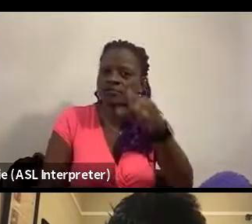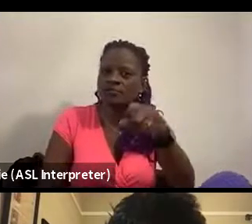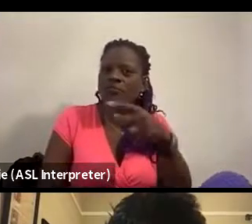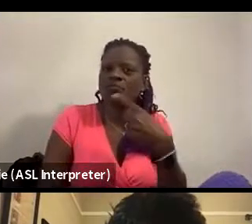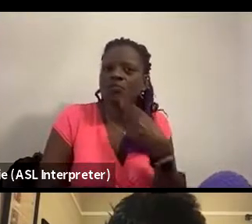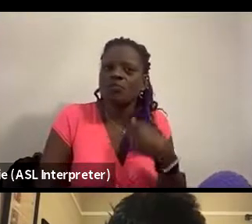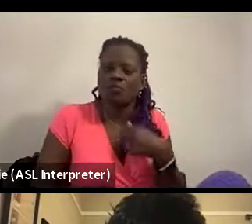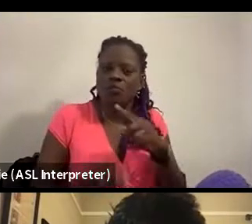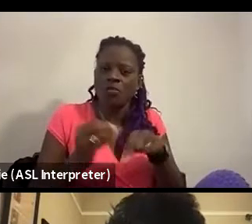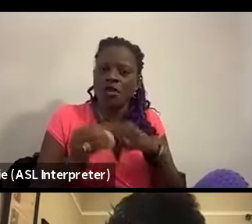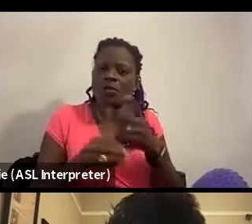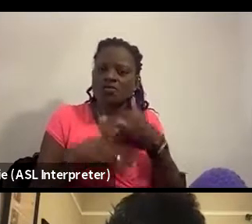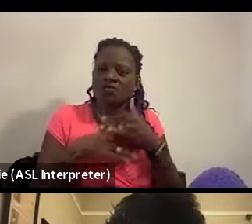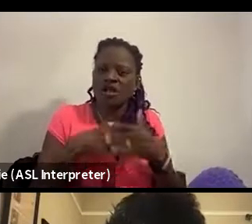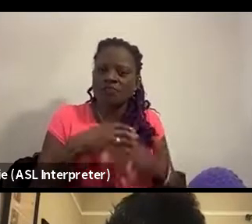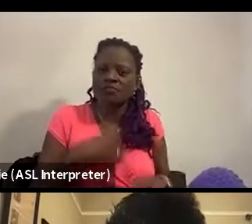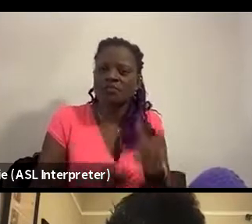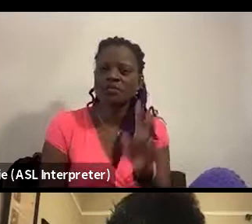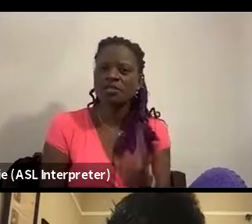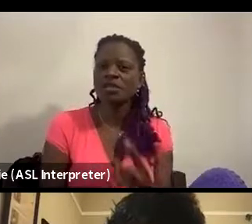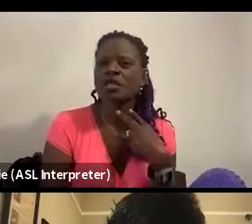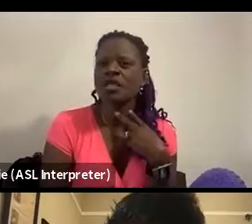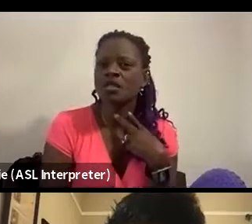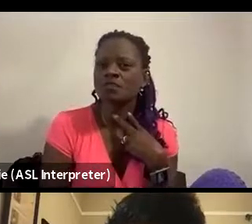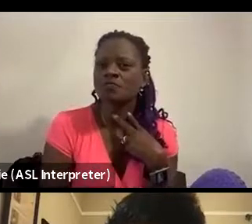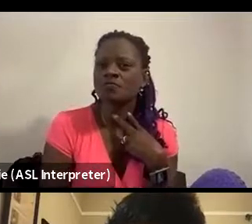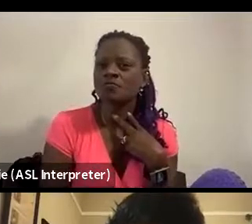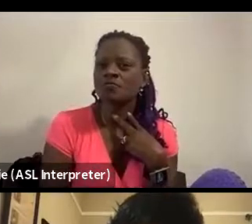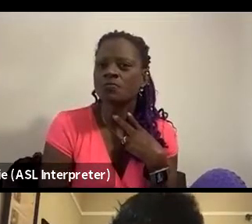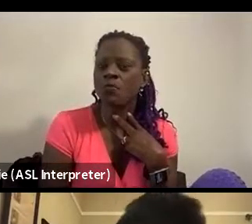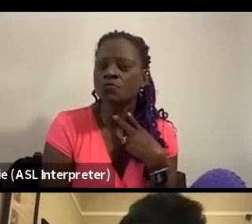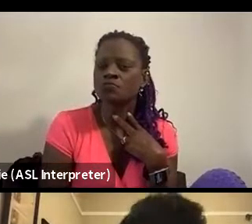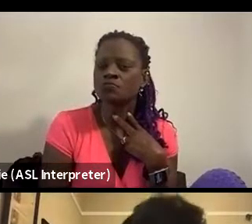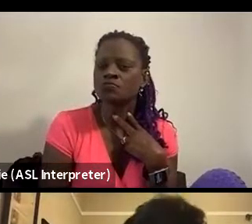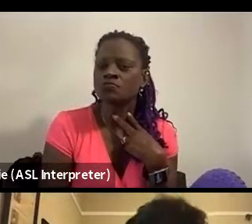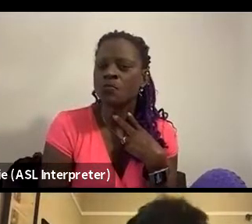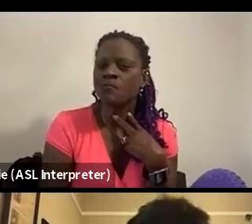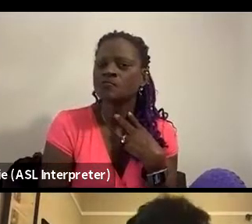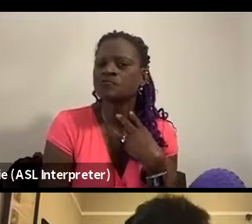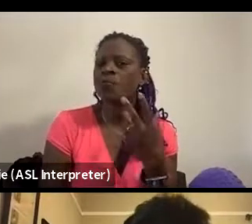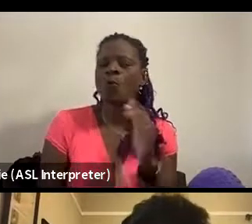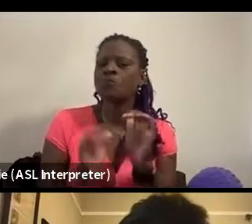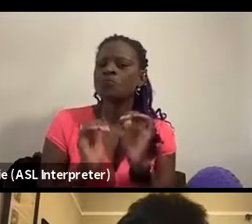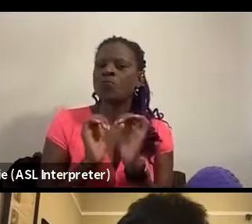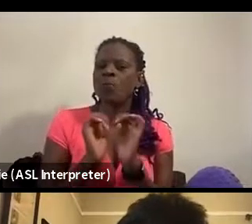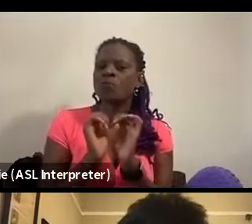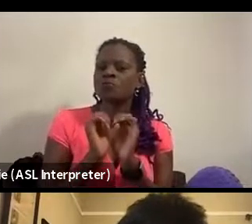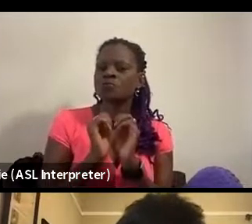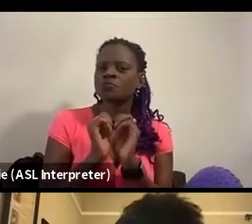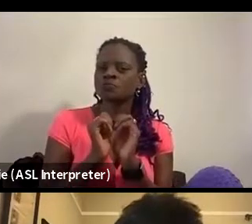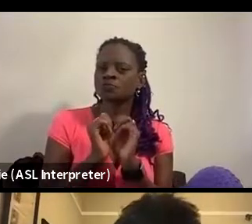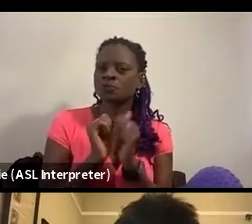that side effect, how rare is the how rare is CVT in the general population?